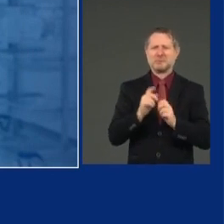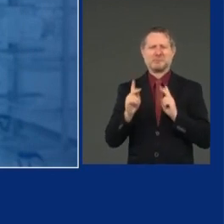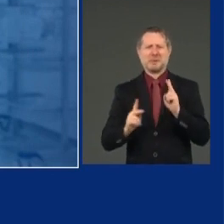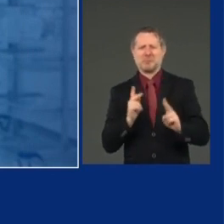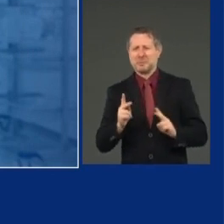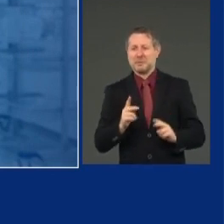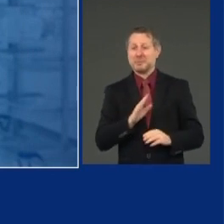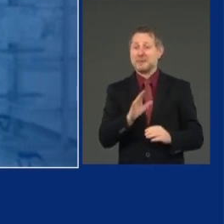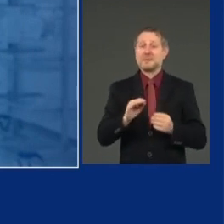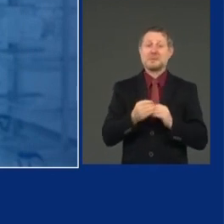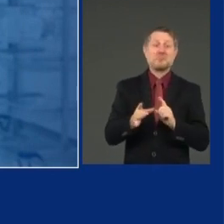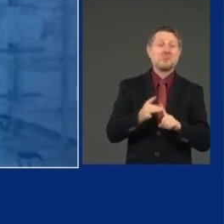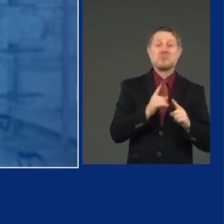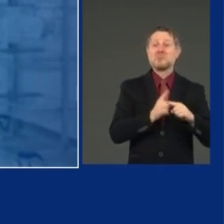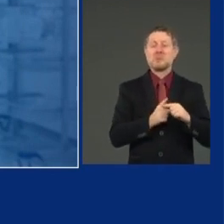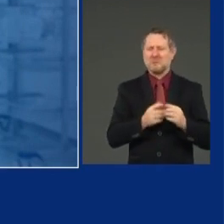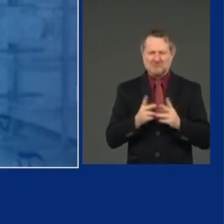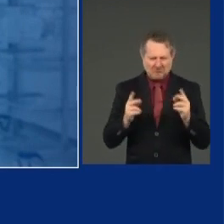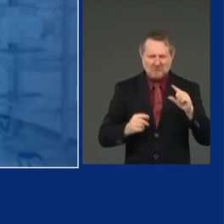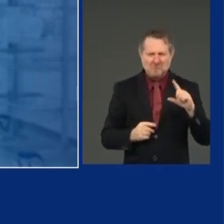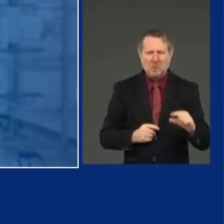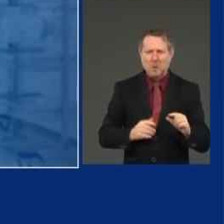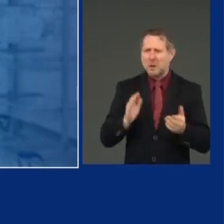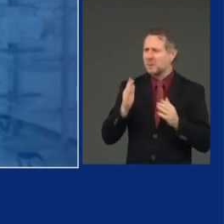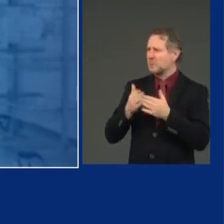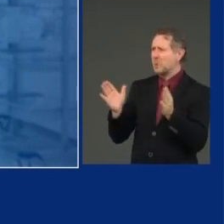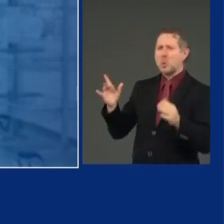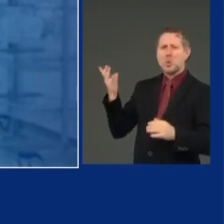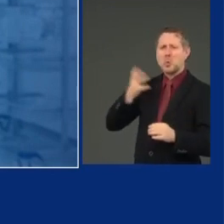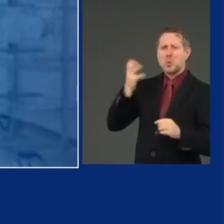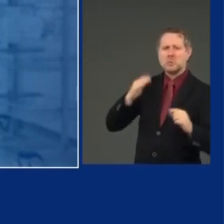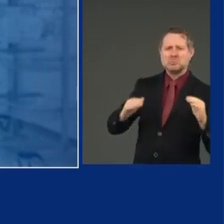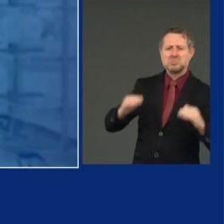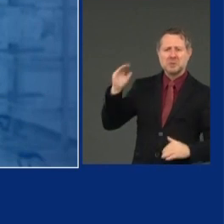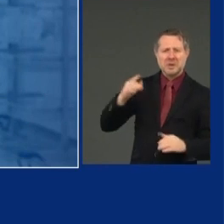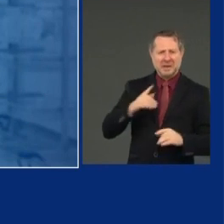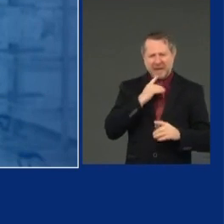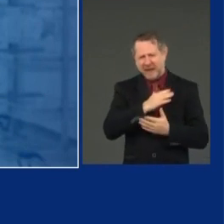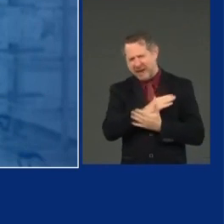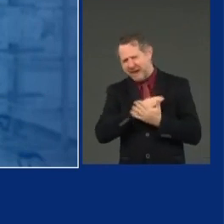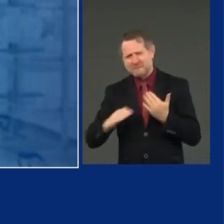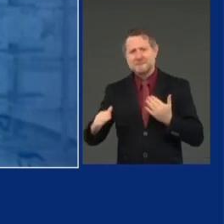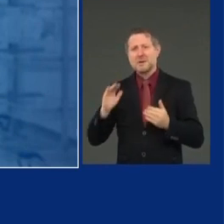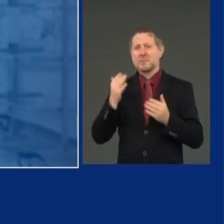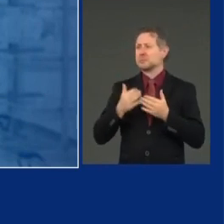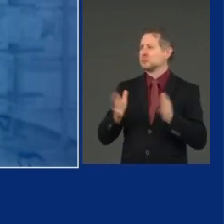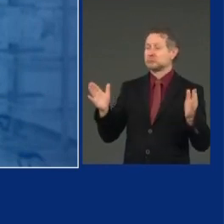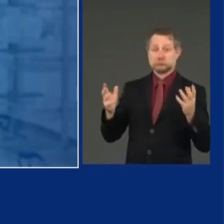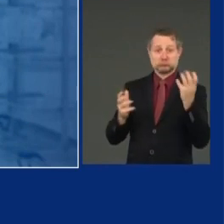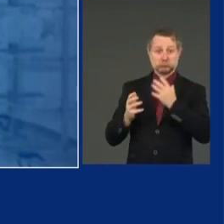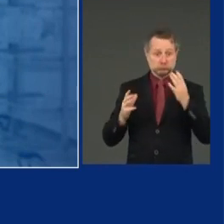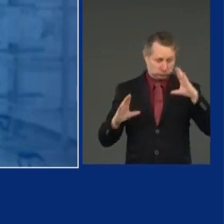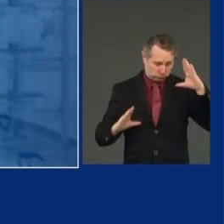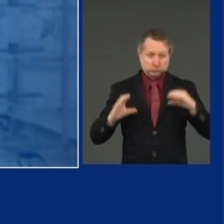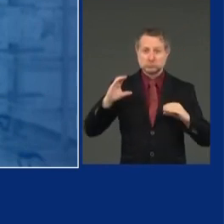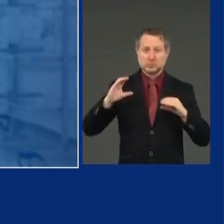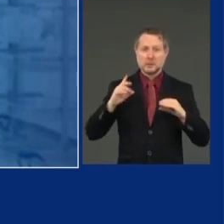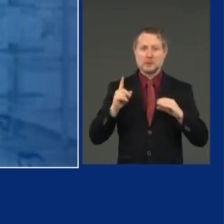OFFICERS WHO SHOW UP, WHO ARE DEALING WITH PEOPLE ALL DAY LONG, HOW DO THEY HAVE A LOWER INFECTION RATE?